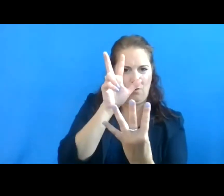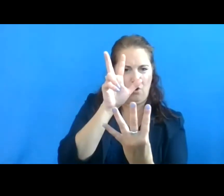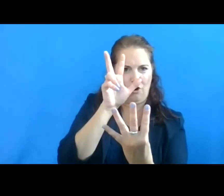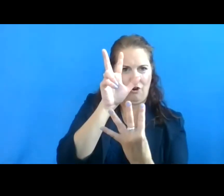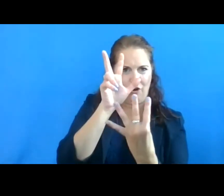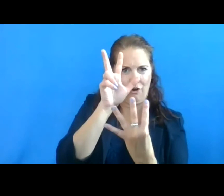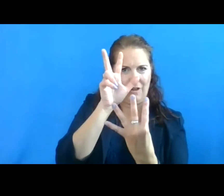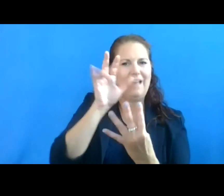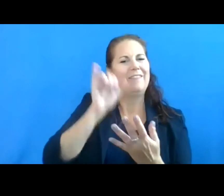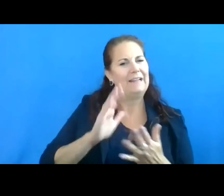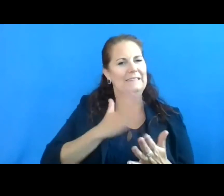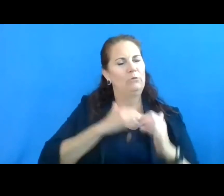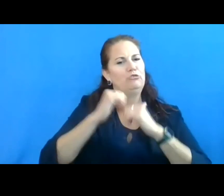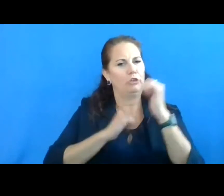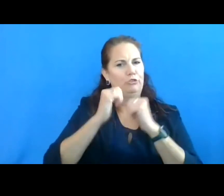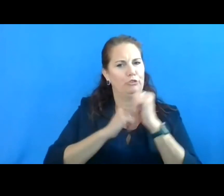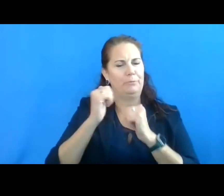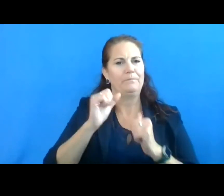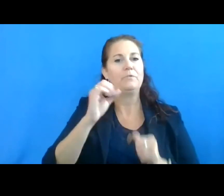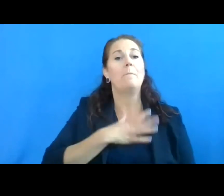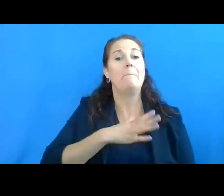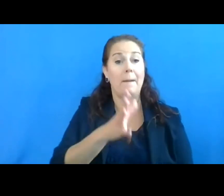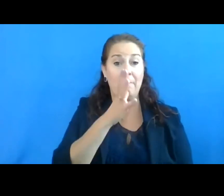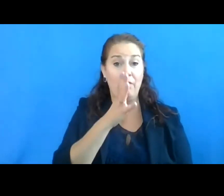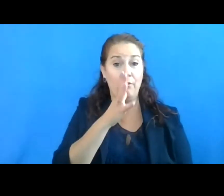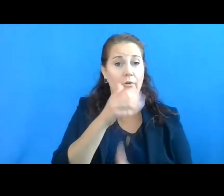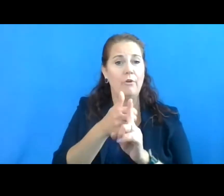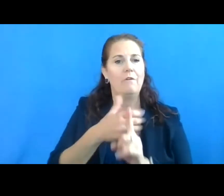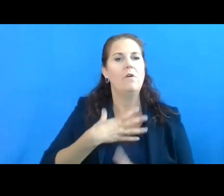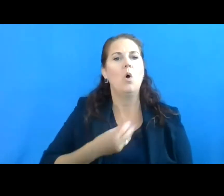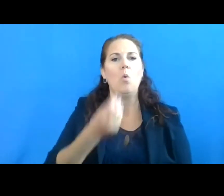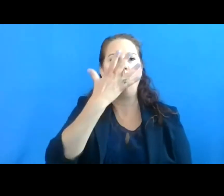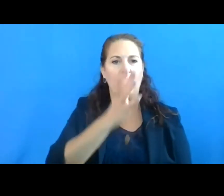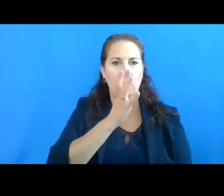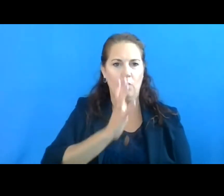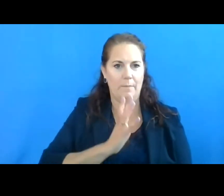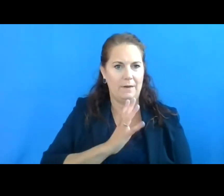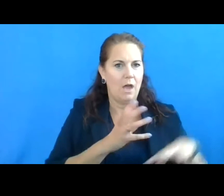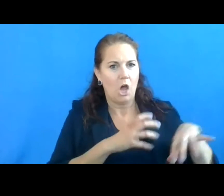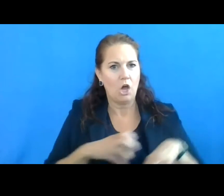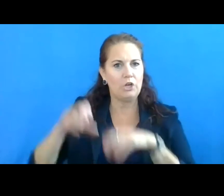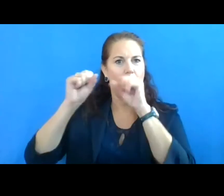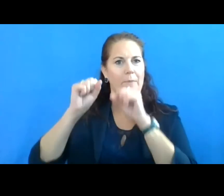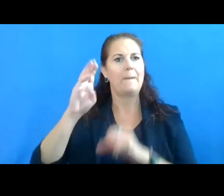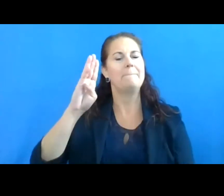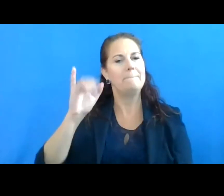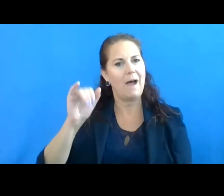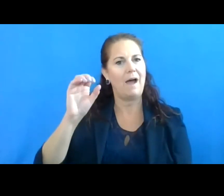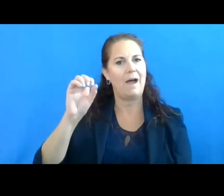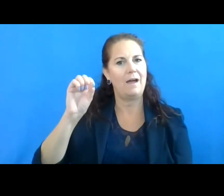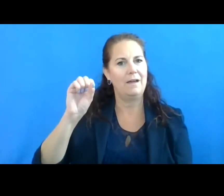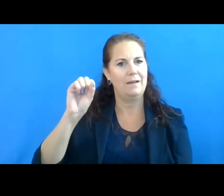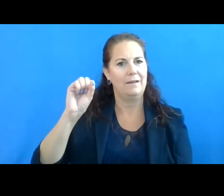So, my mother was a white woman and she was adopted by [Indigenous language].